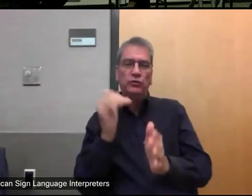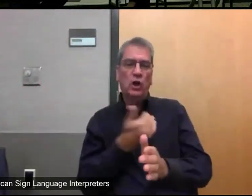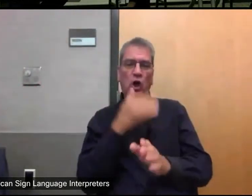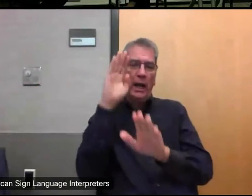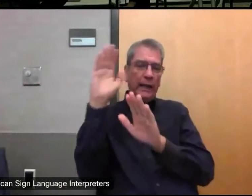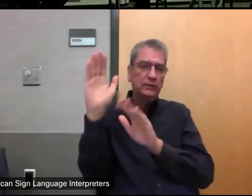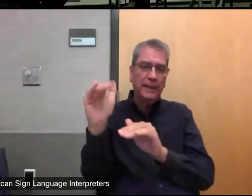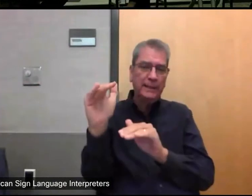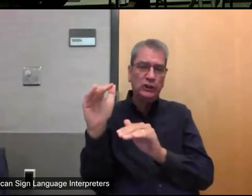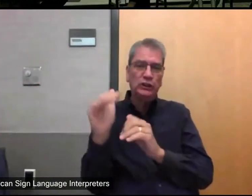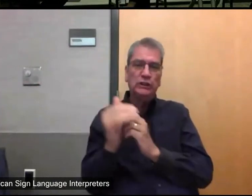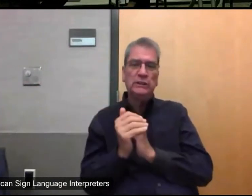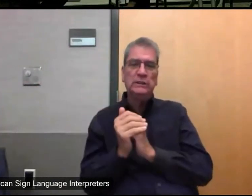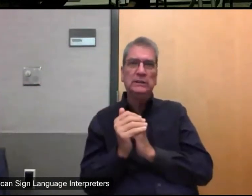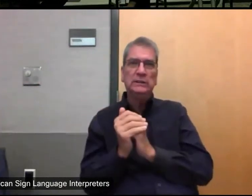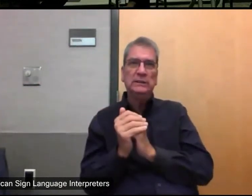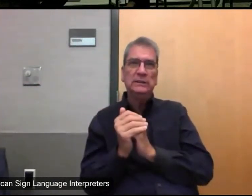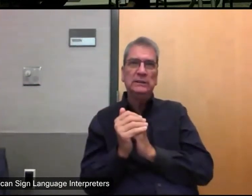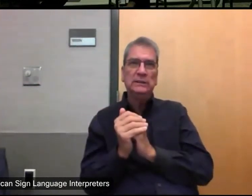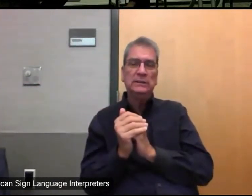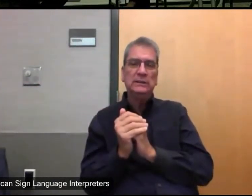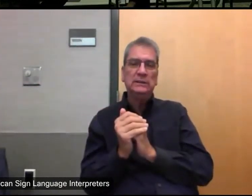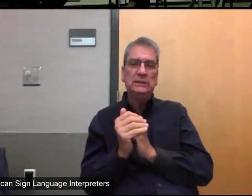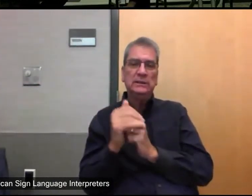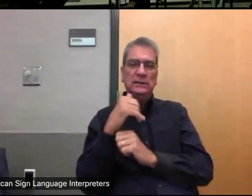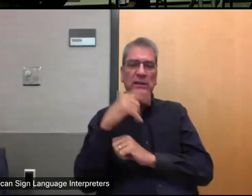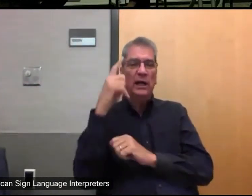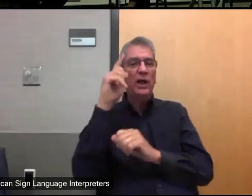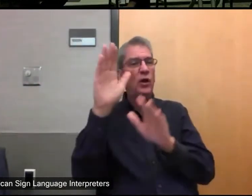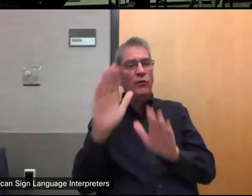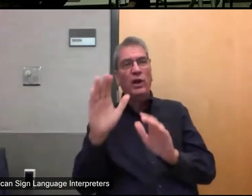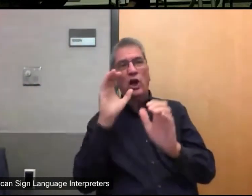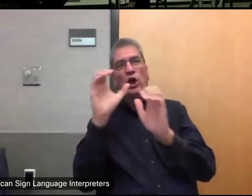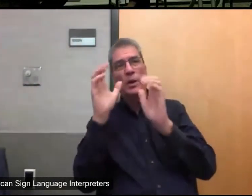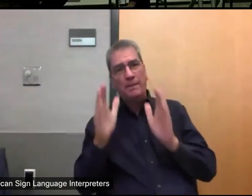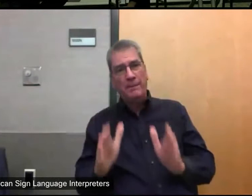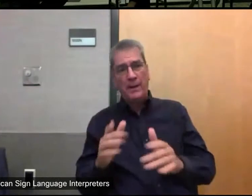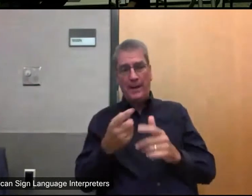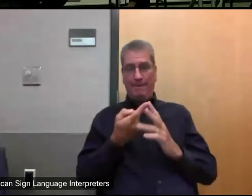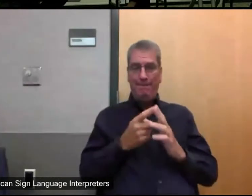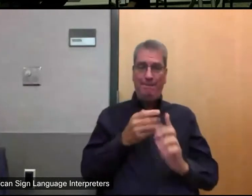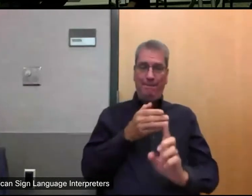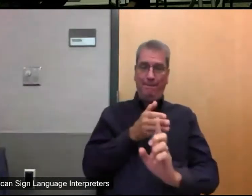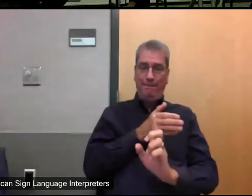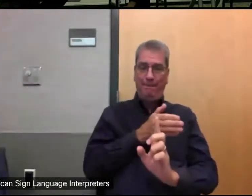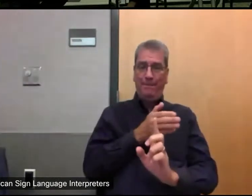I think that some really fantastic communicators at the very beginning did this, and I know